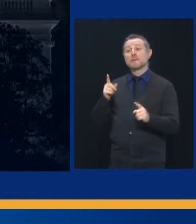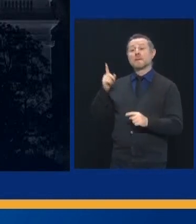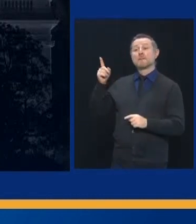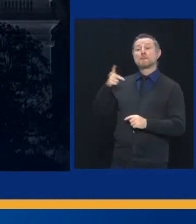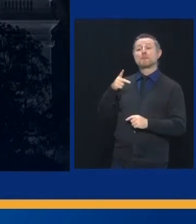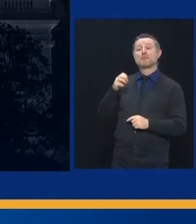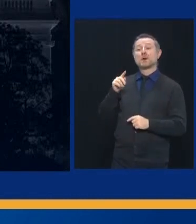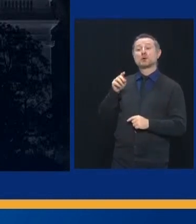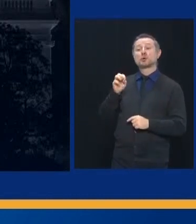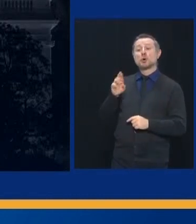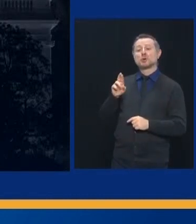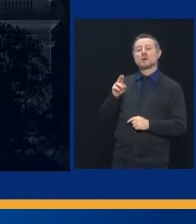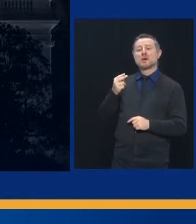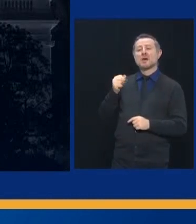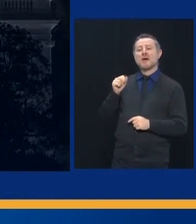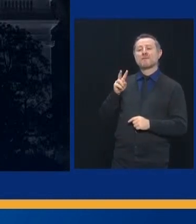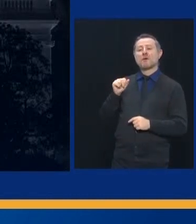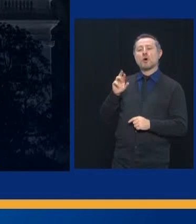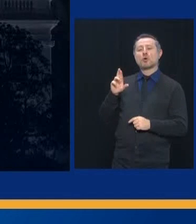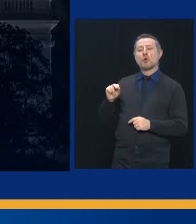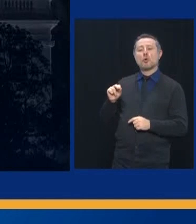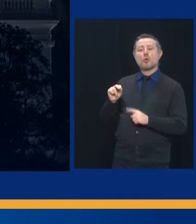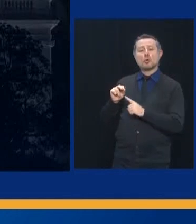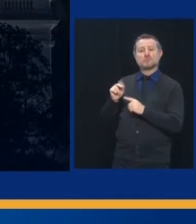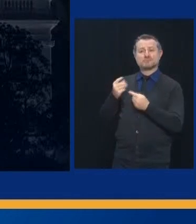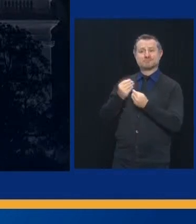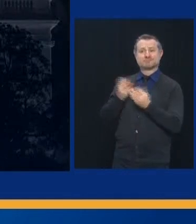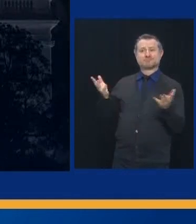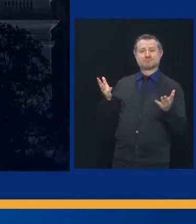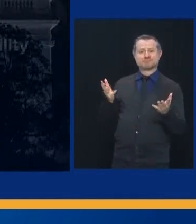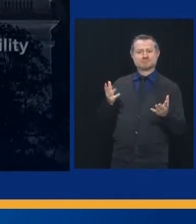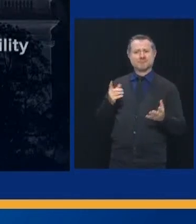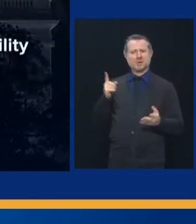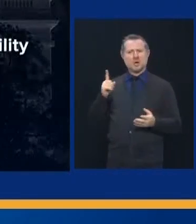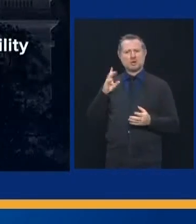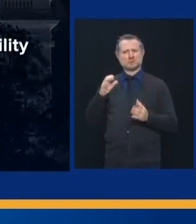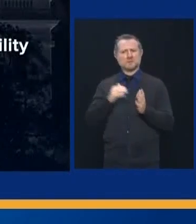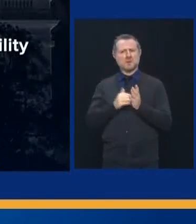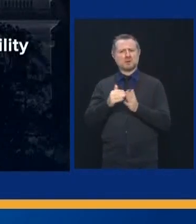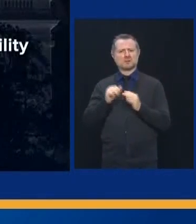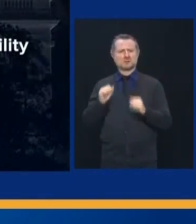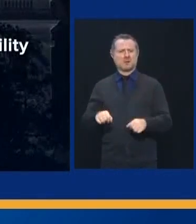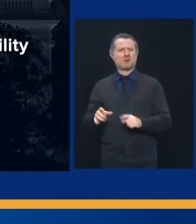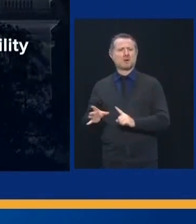WHY WHEN THEY KNEW IN JANUARYL8a/, WHEN THEY GOT THE PETER NAVARRO MEMO THAT 100 MILLION COULD BE